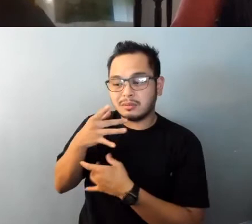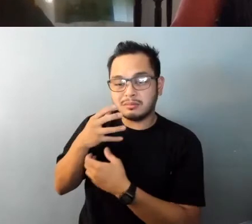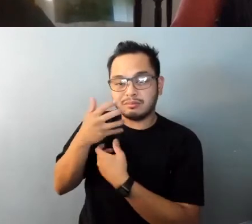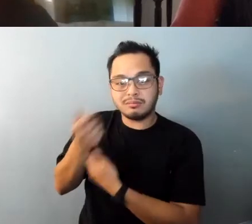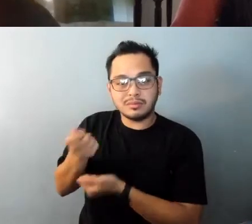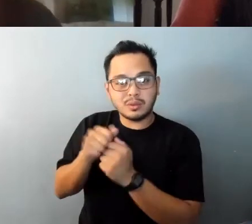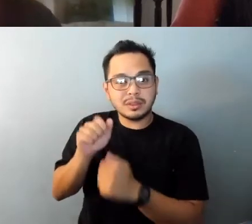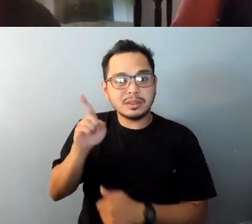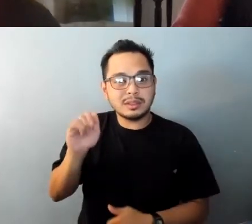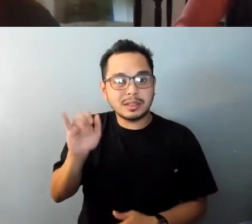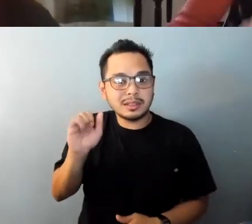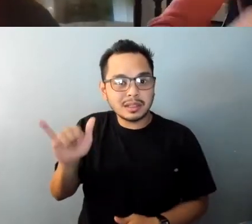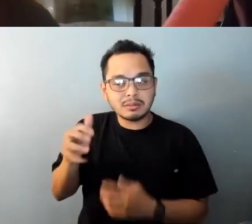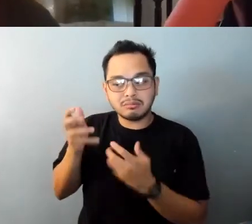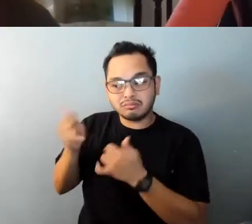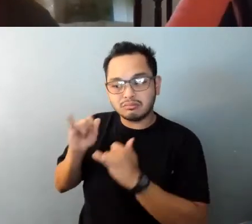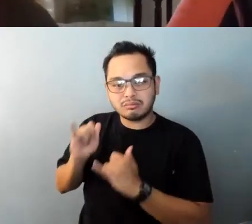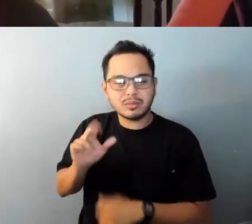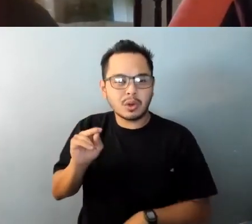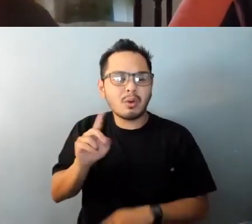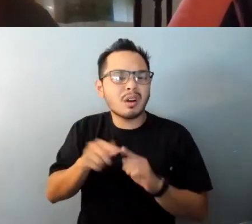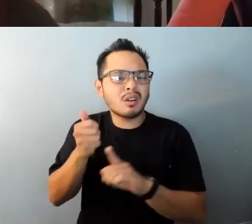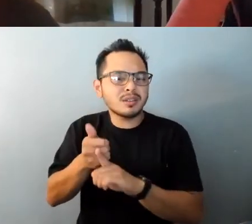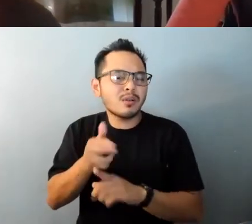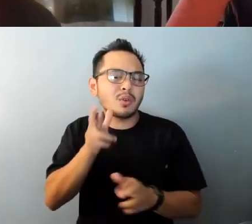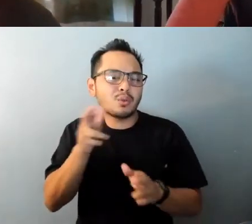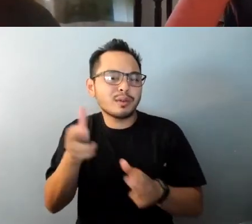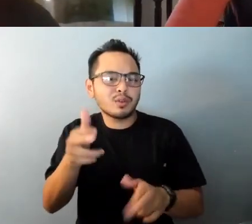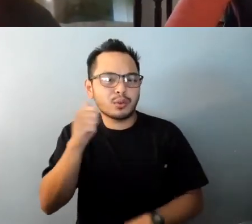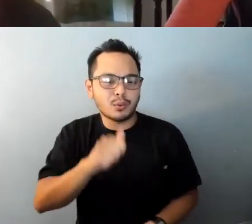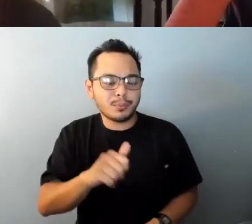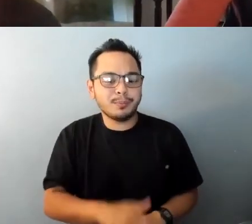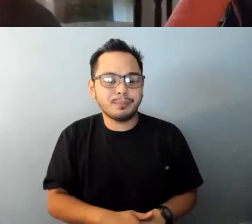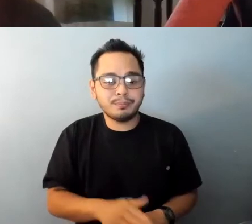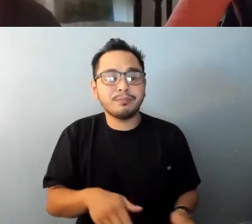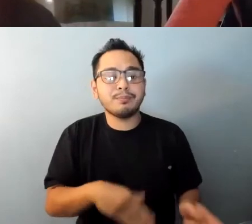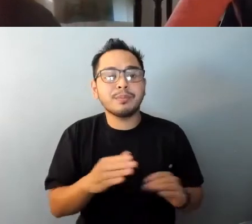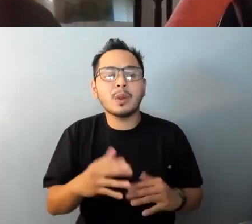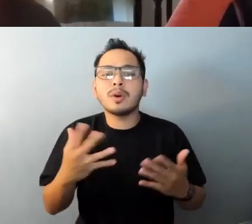(Name) wants to know about the process of